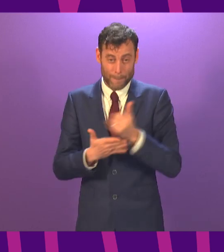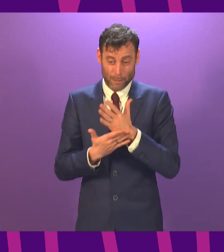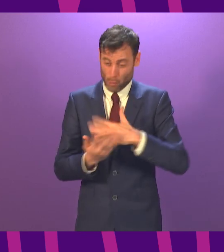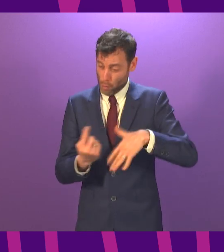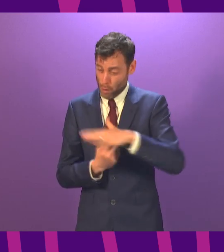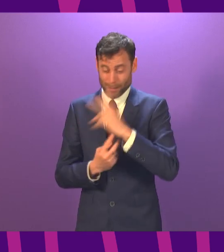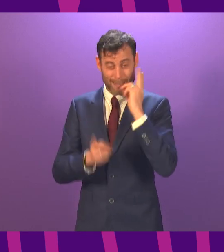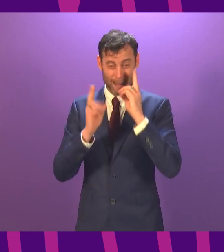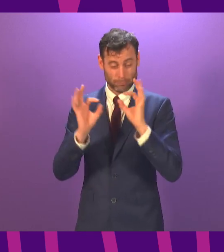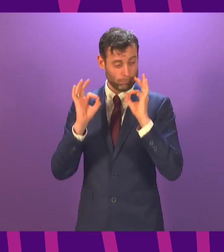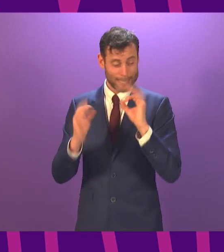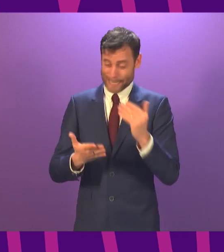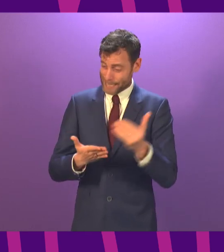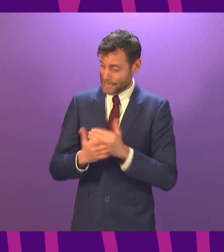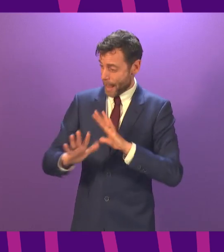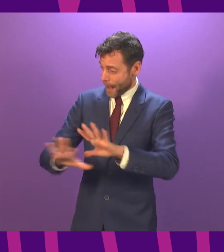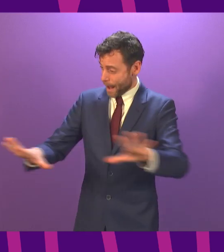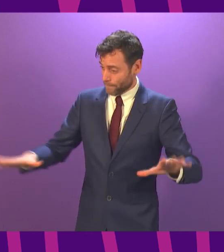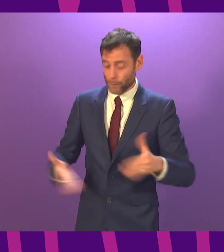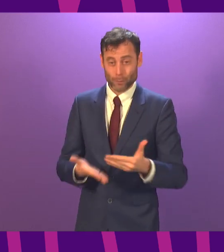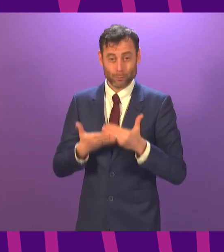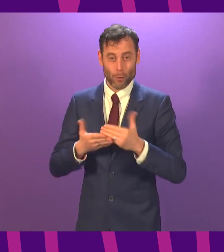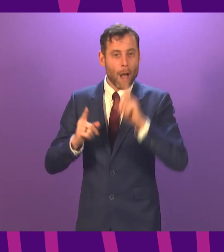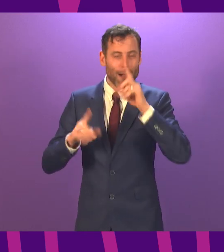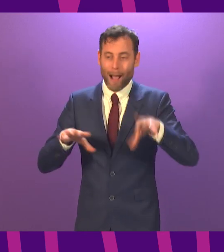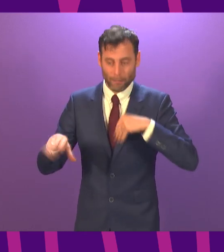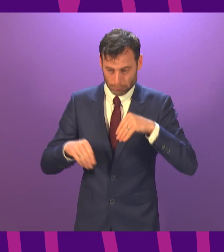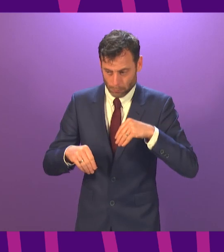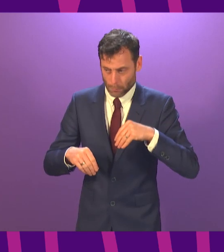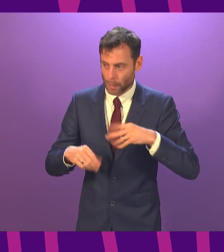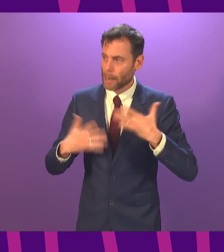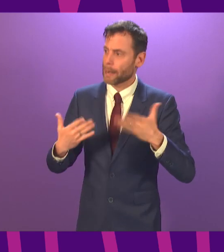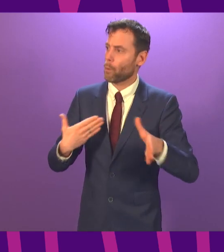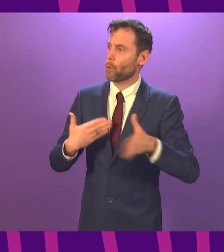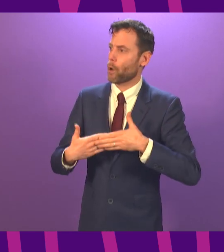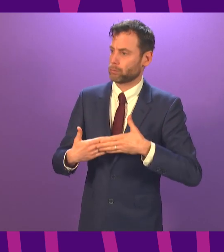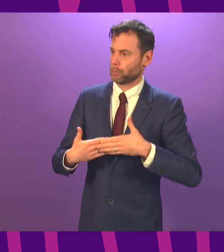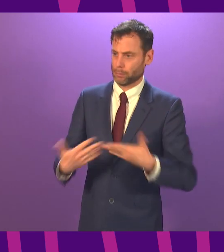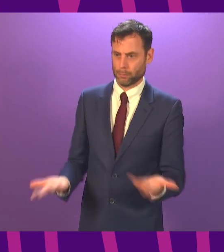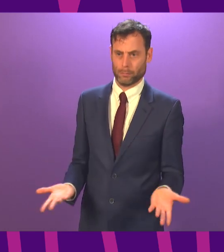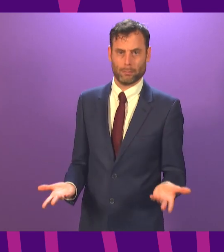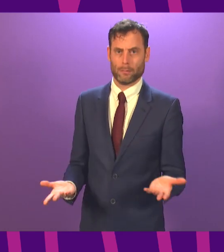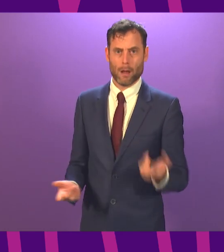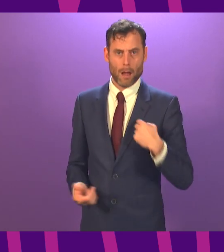after the last lockdown, but financially I will struggle to keep afloat this time”; I am not sure that it will be enough for the boss of the chain of women’s clothes shops